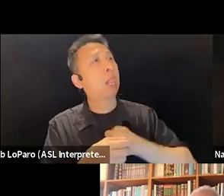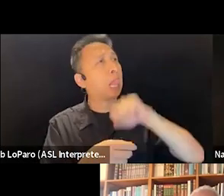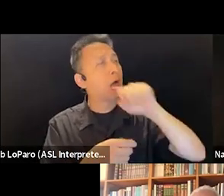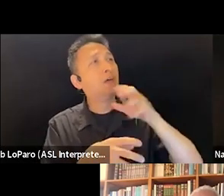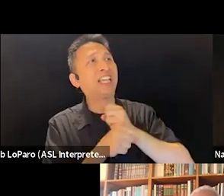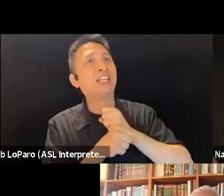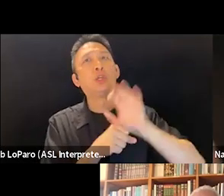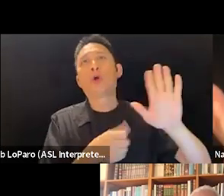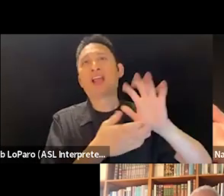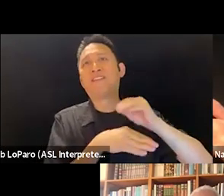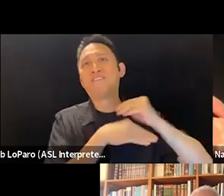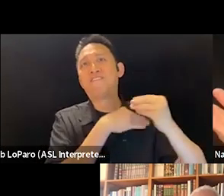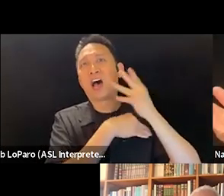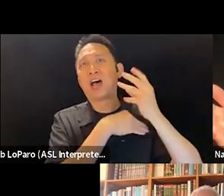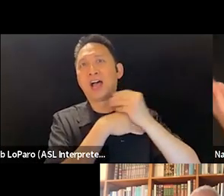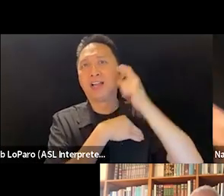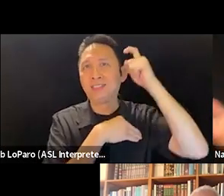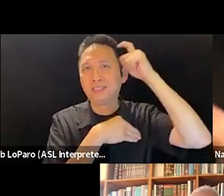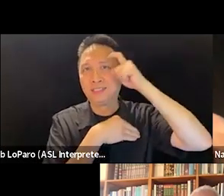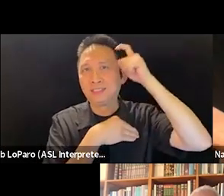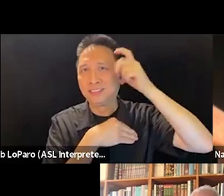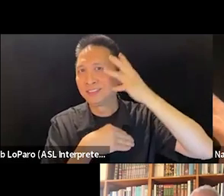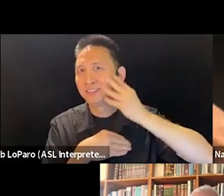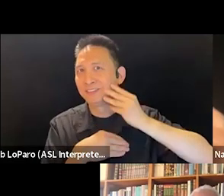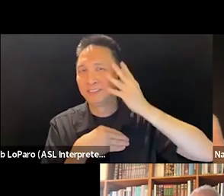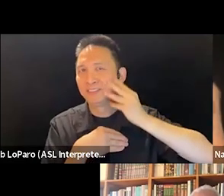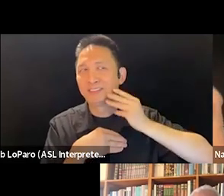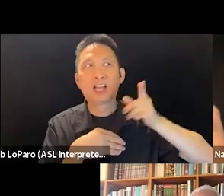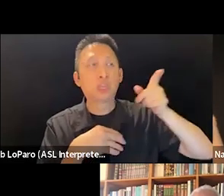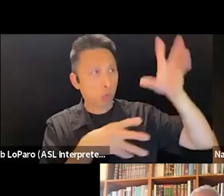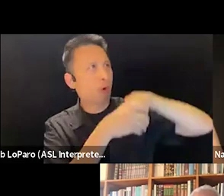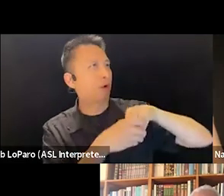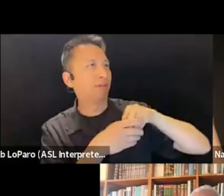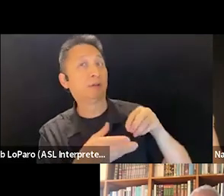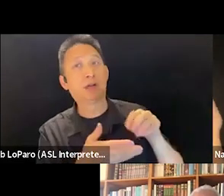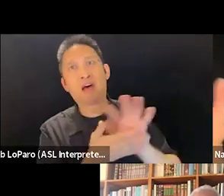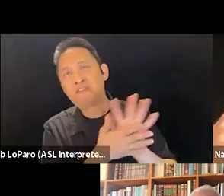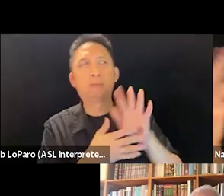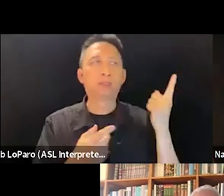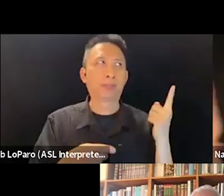I noticed that you were part of, and then insert name of film that maybe just won Tribeca or something, you know.